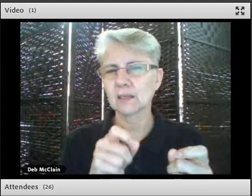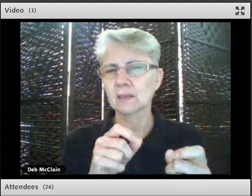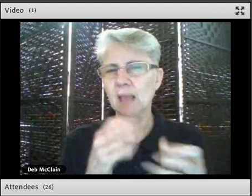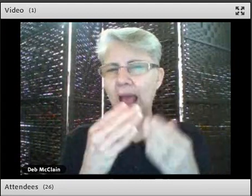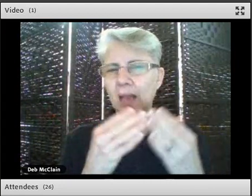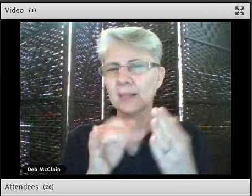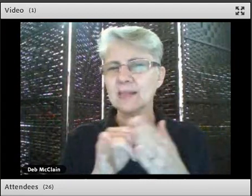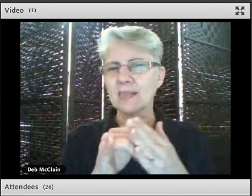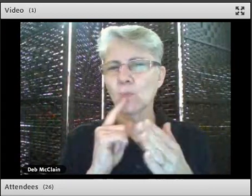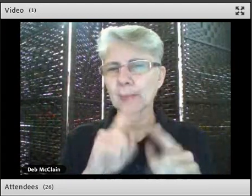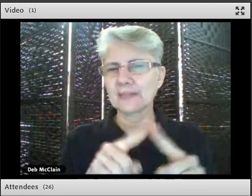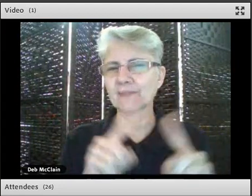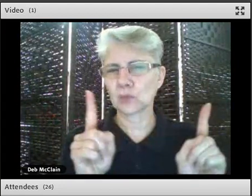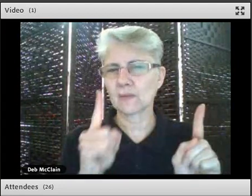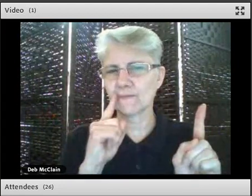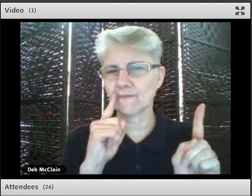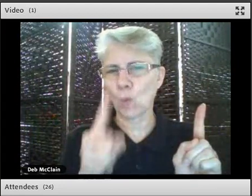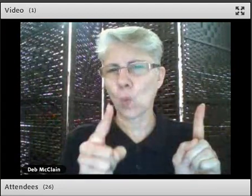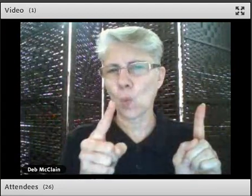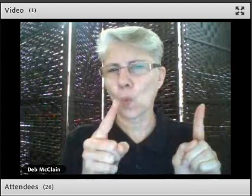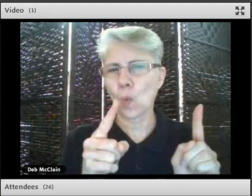from things that could be Playaway devices,